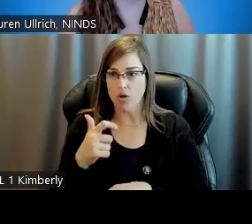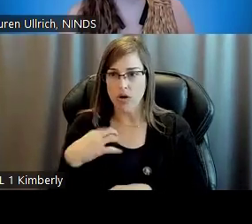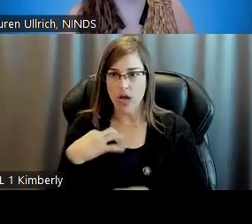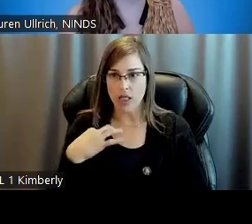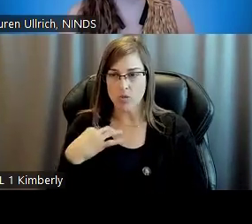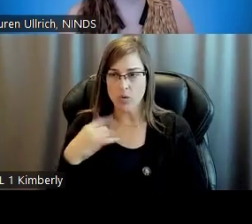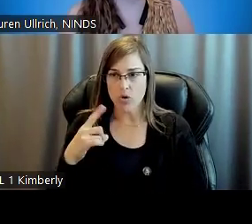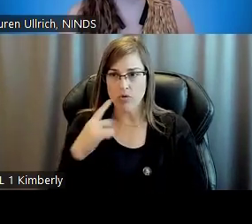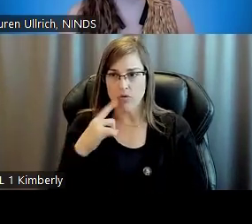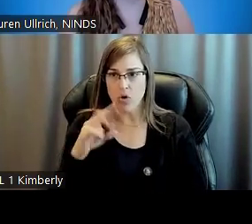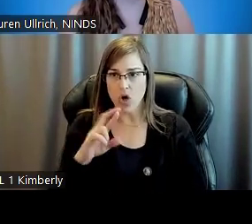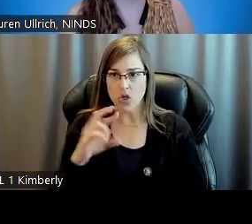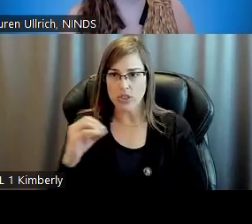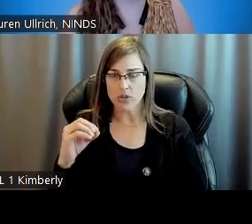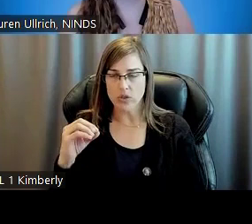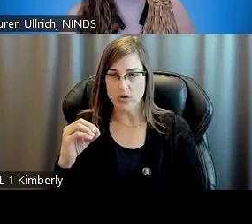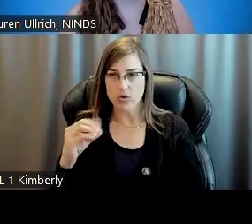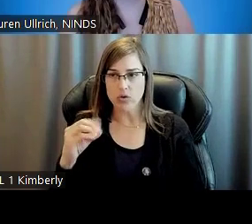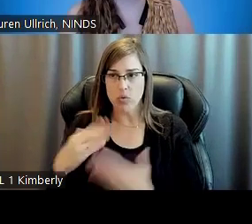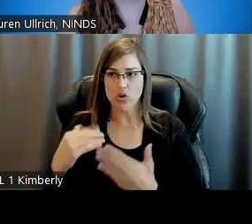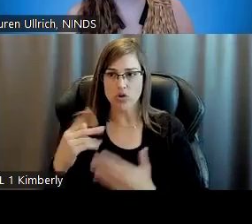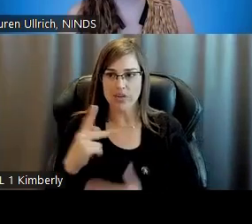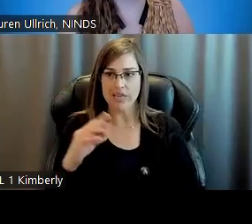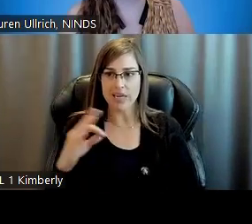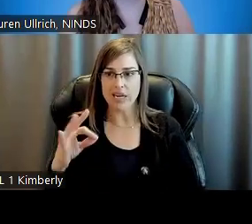for the R00 portion of the K99/R00?"